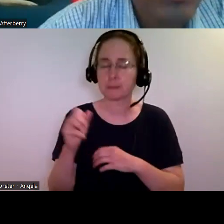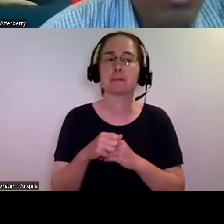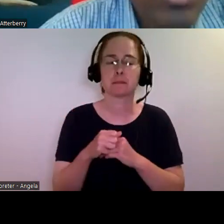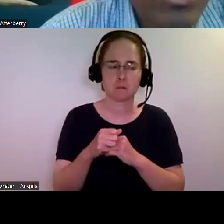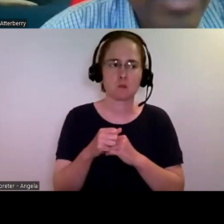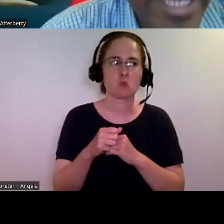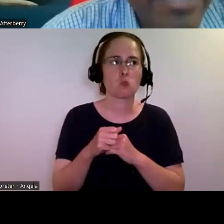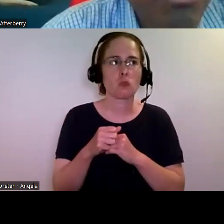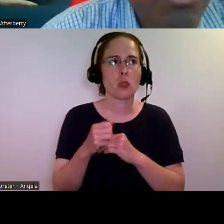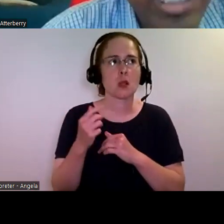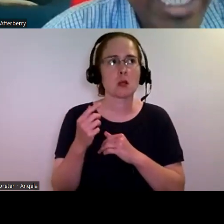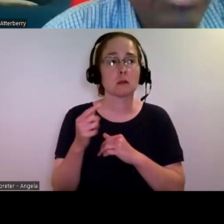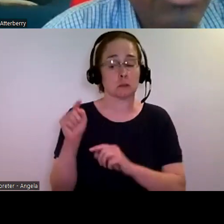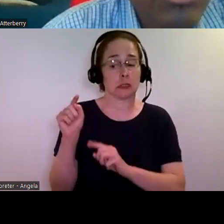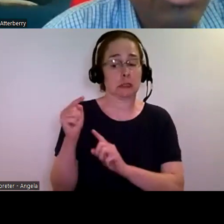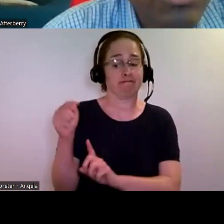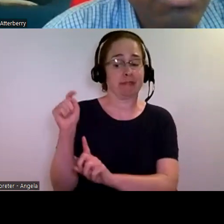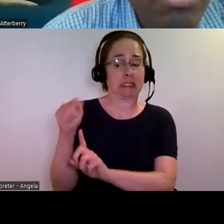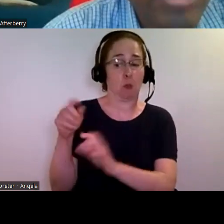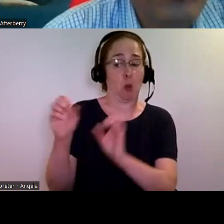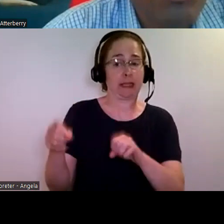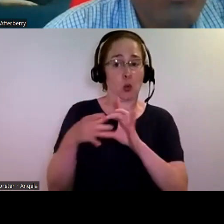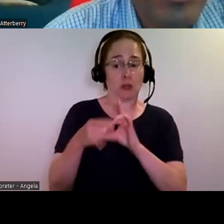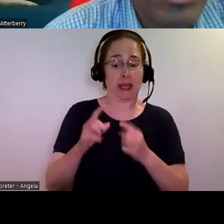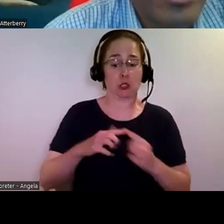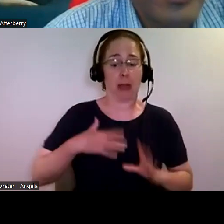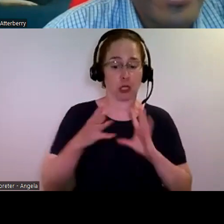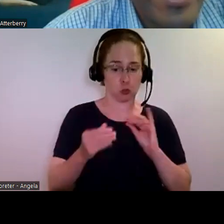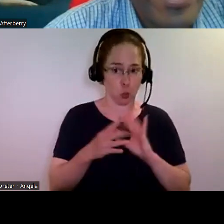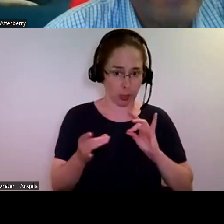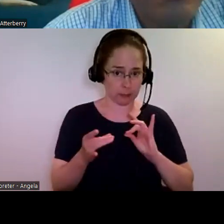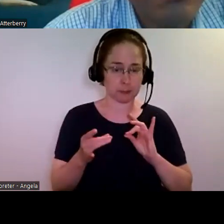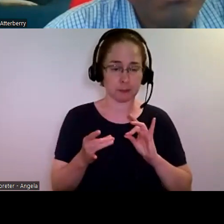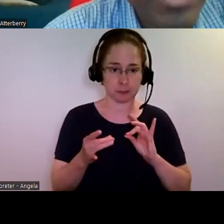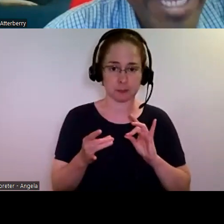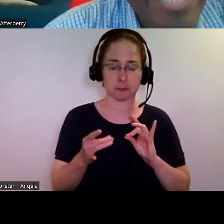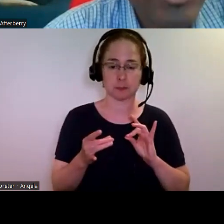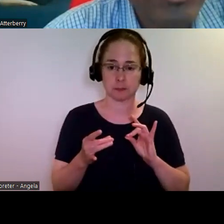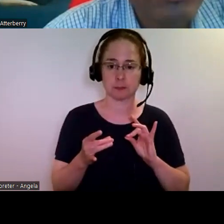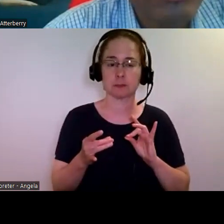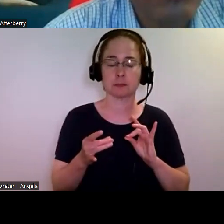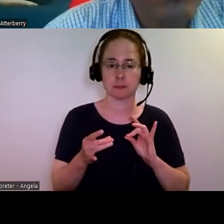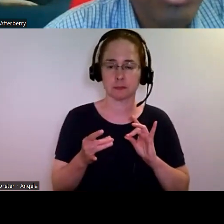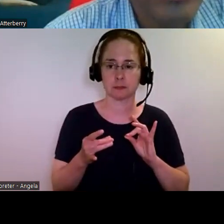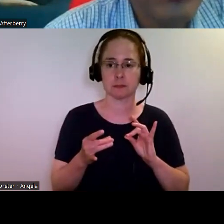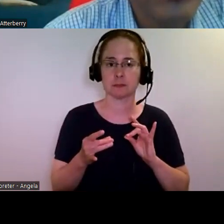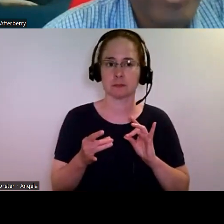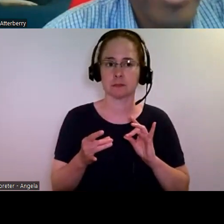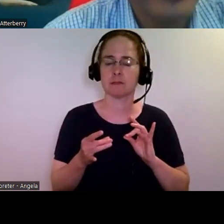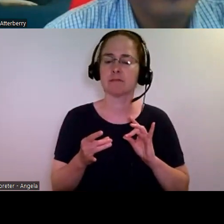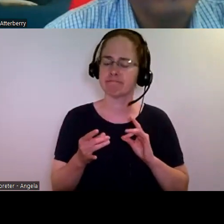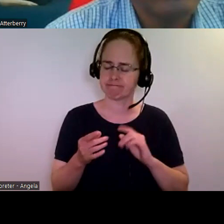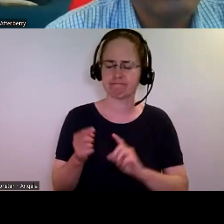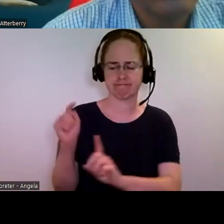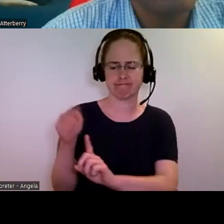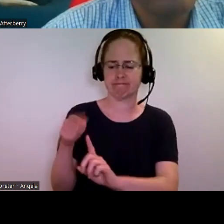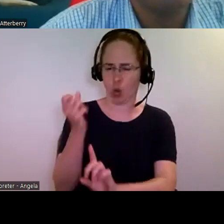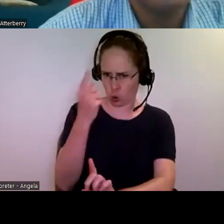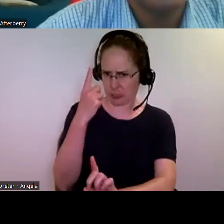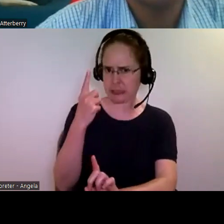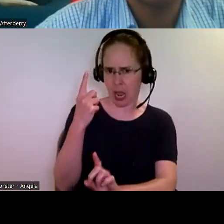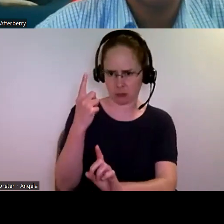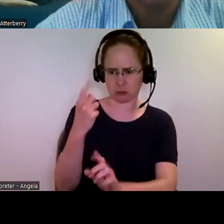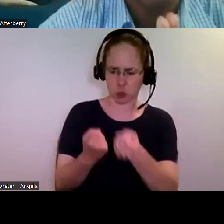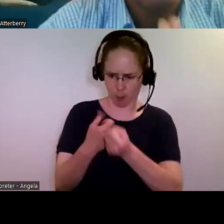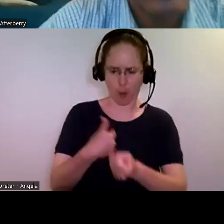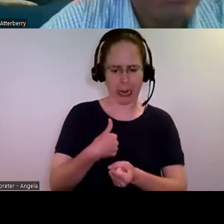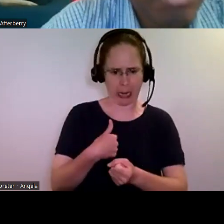Someone that can relate to my story and be able to understand and support me as a